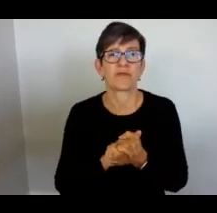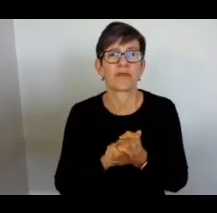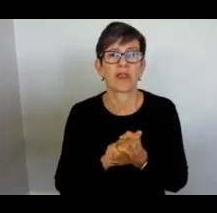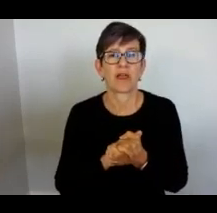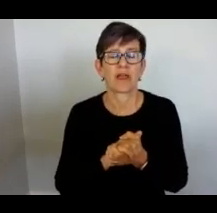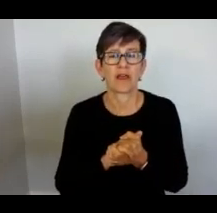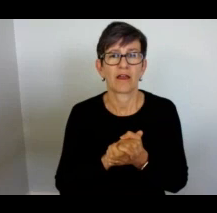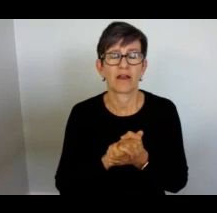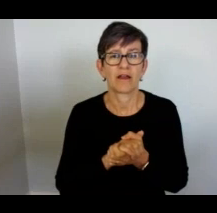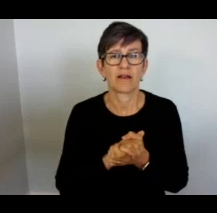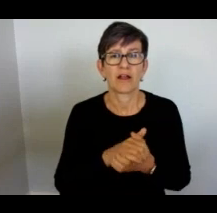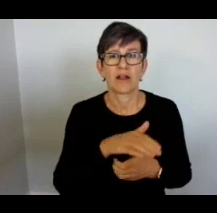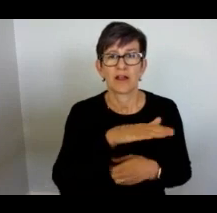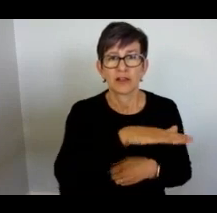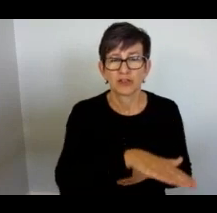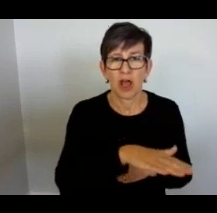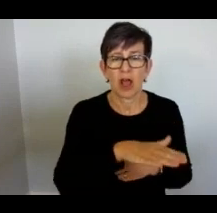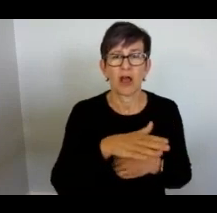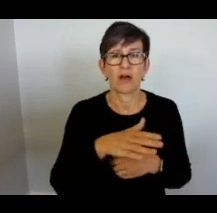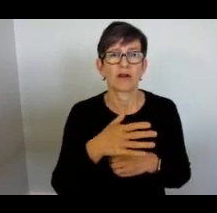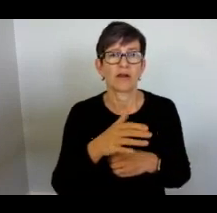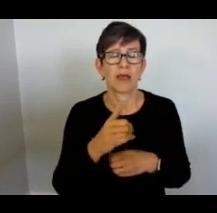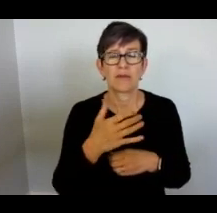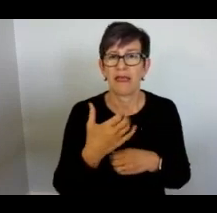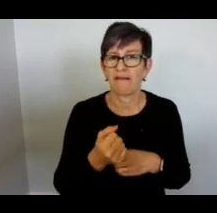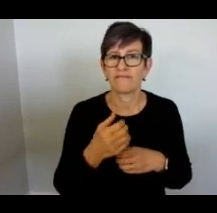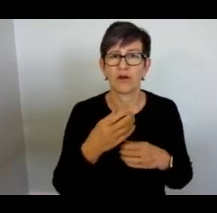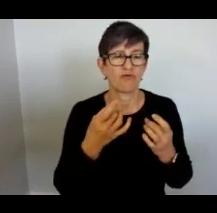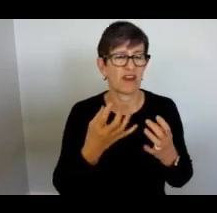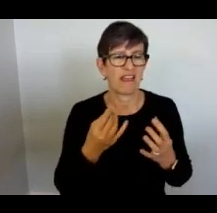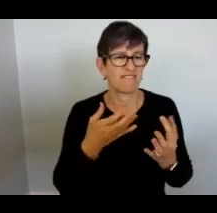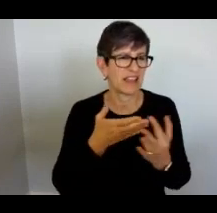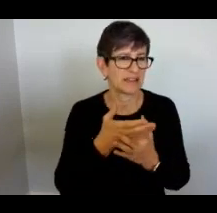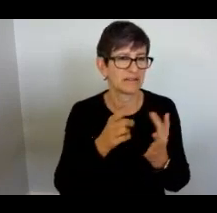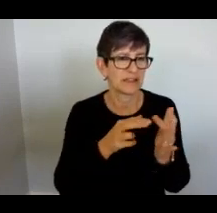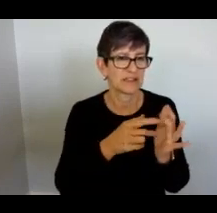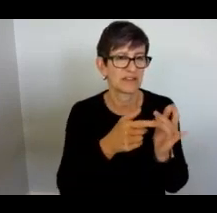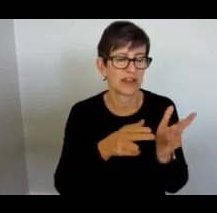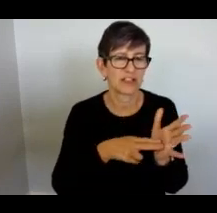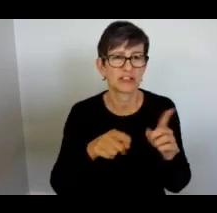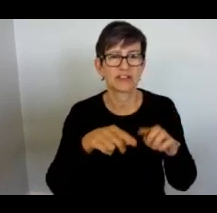and that might be, as Ese has outlined, a range of orders such as temporary assessment orders,